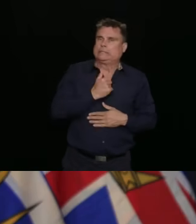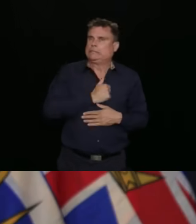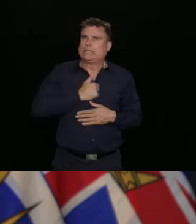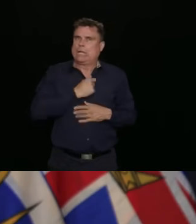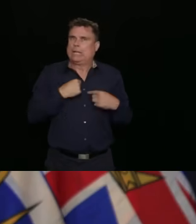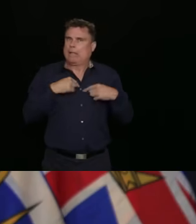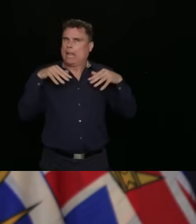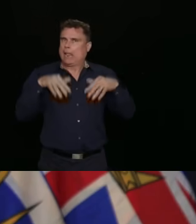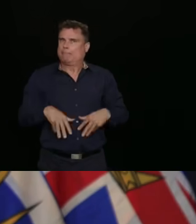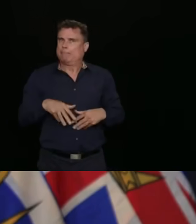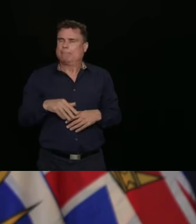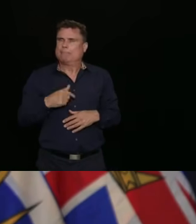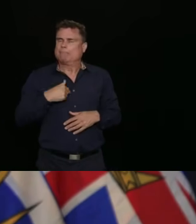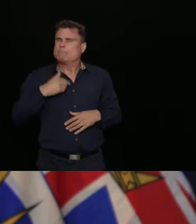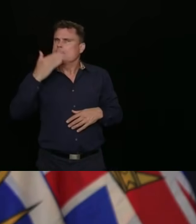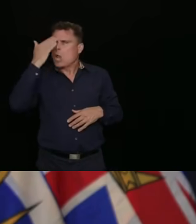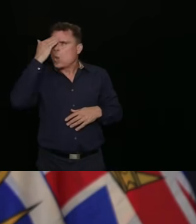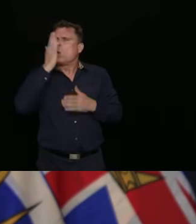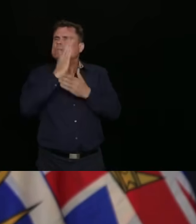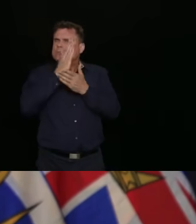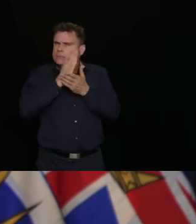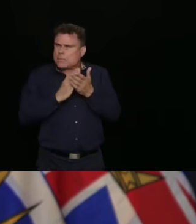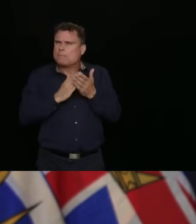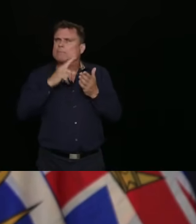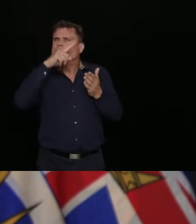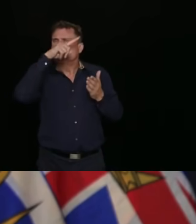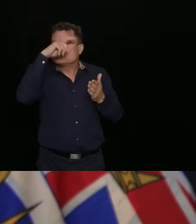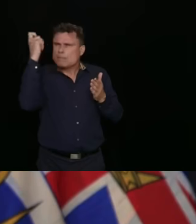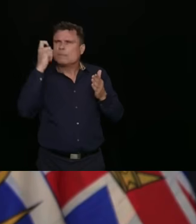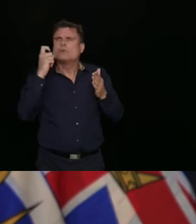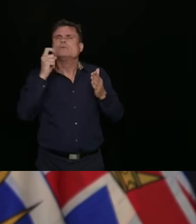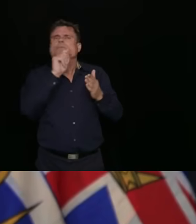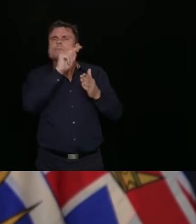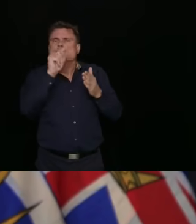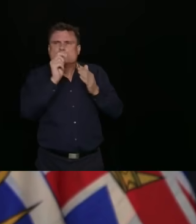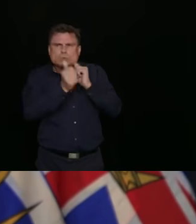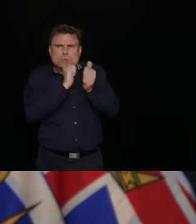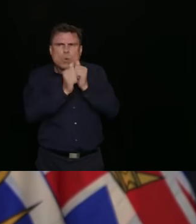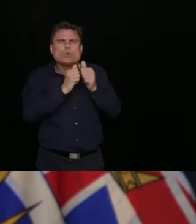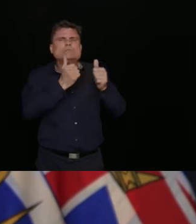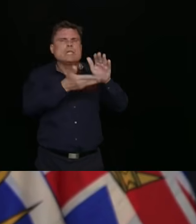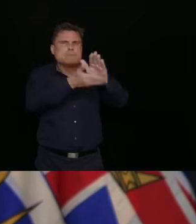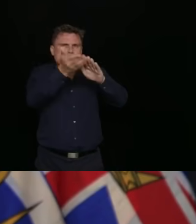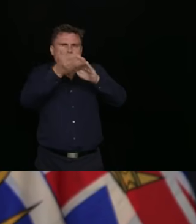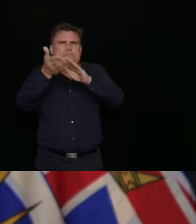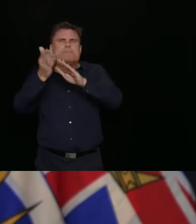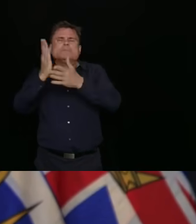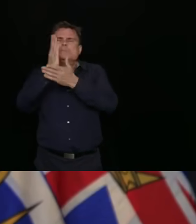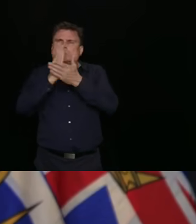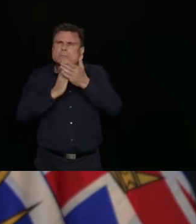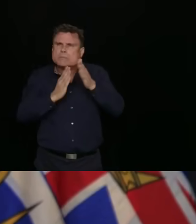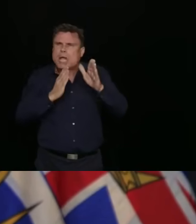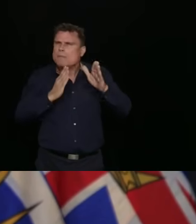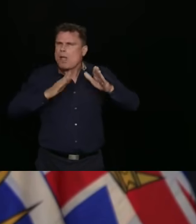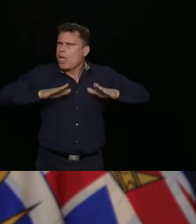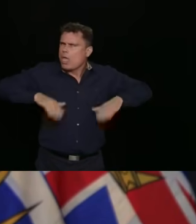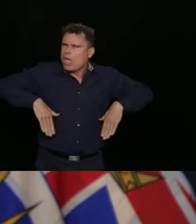restrictions out there or will we have to go back -- head backwards for a while?